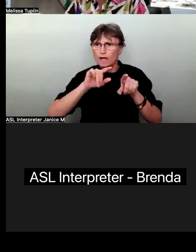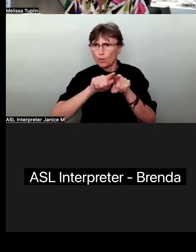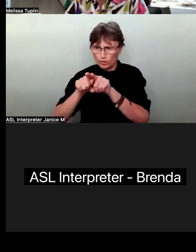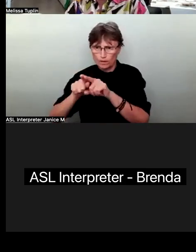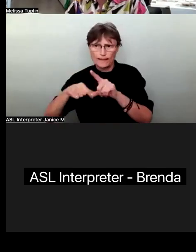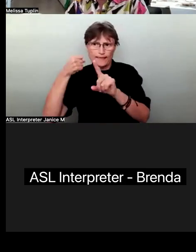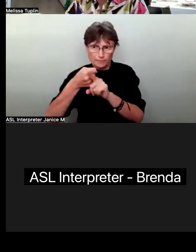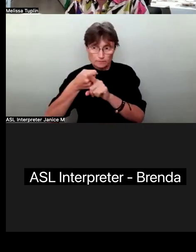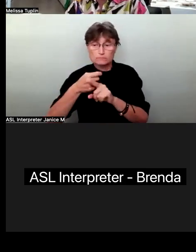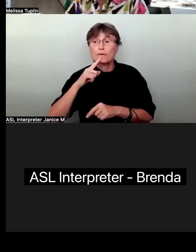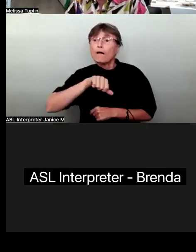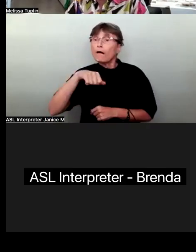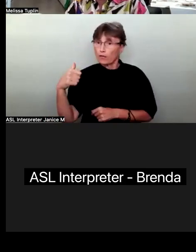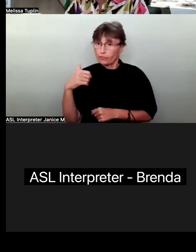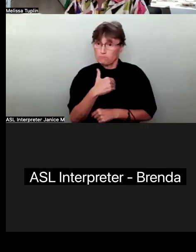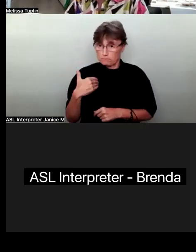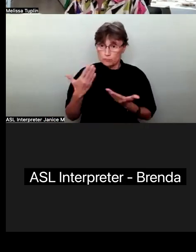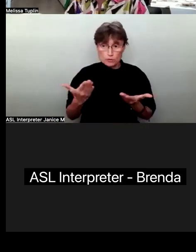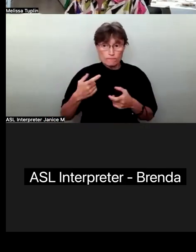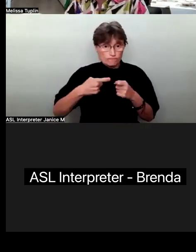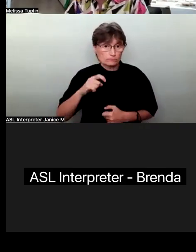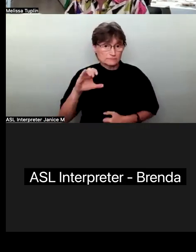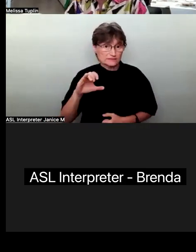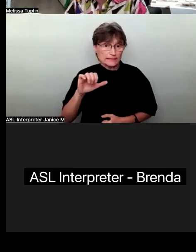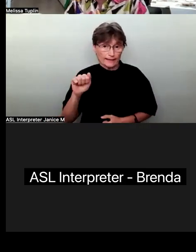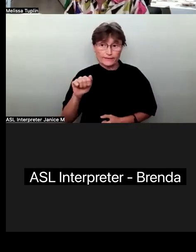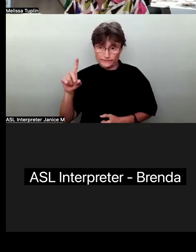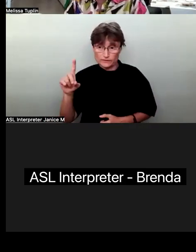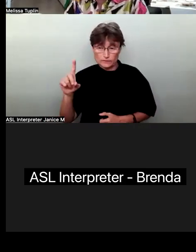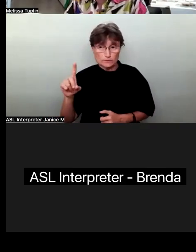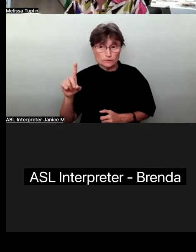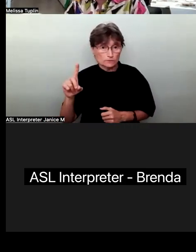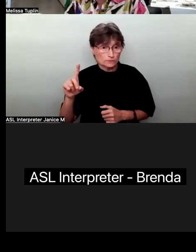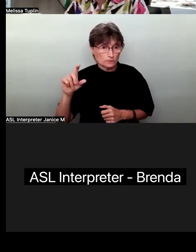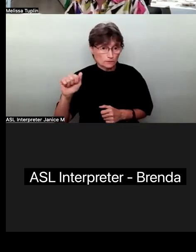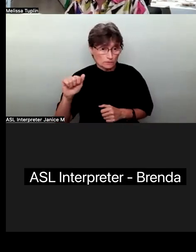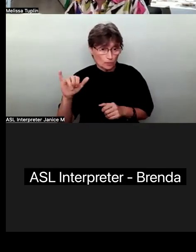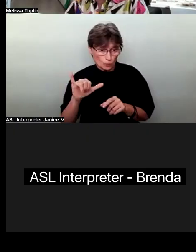here at Calgary Arts Development. So you will have seen as you joined that we are recording